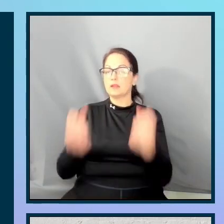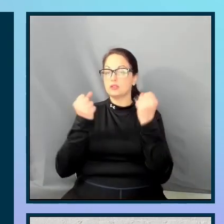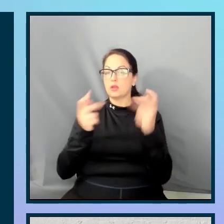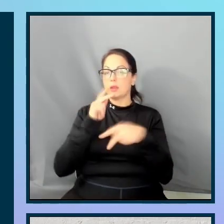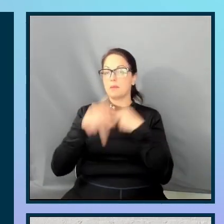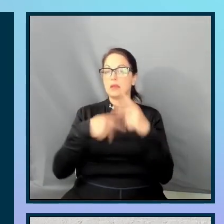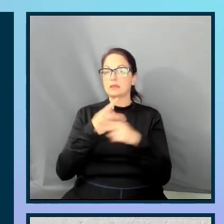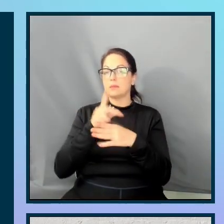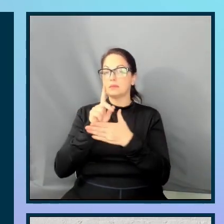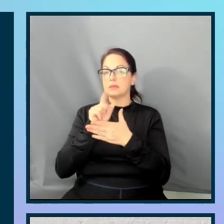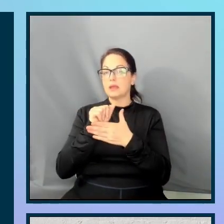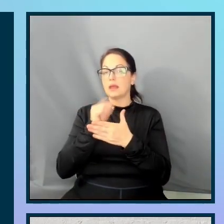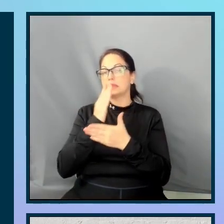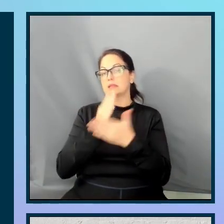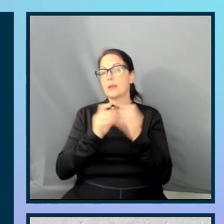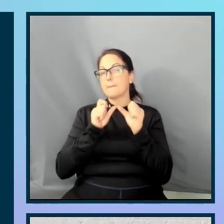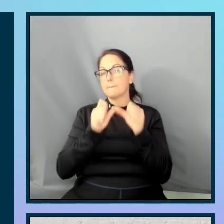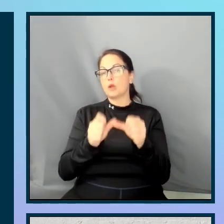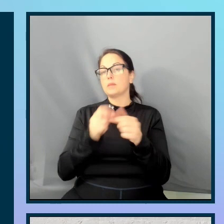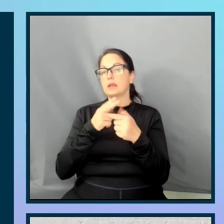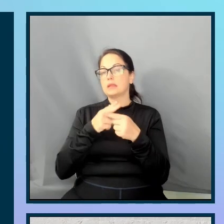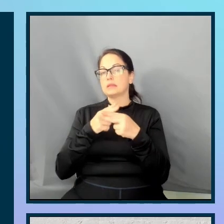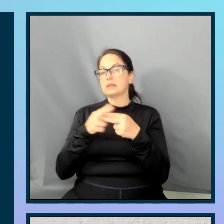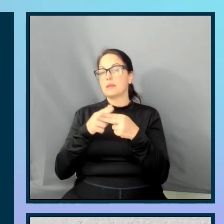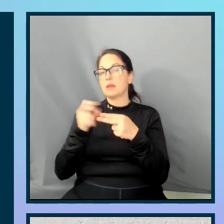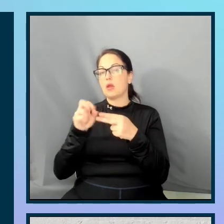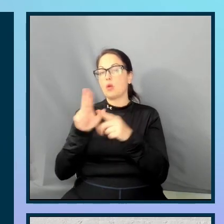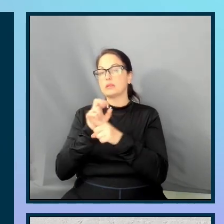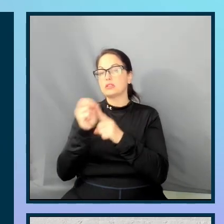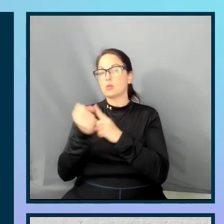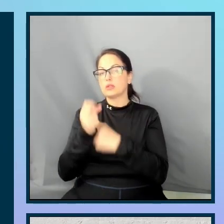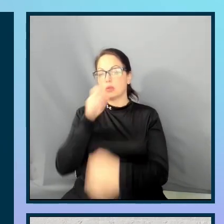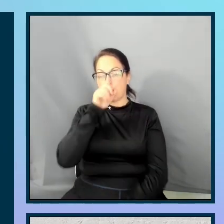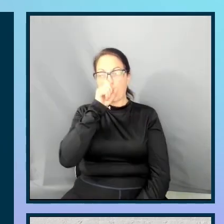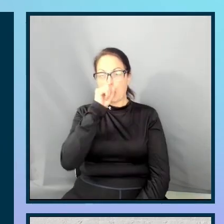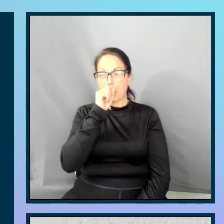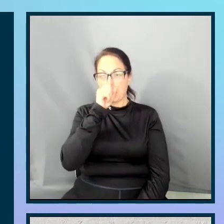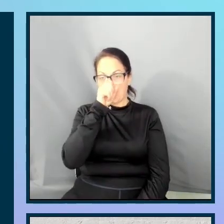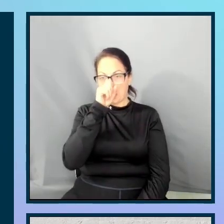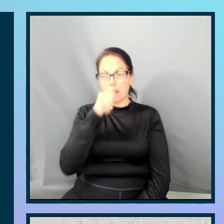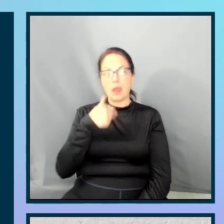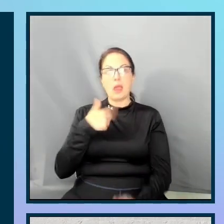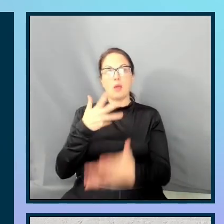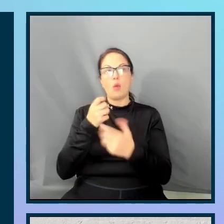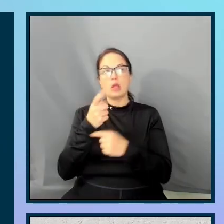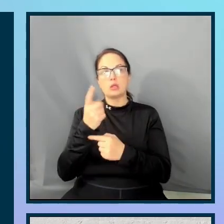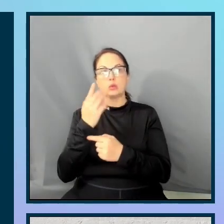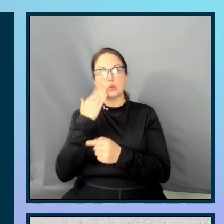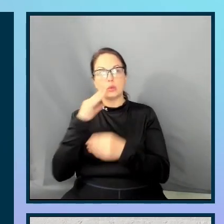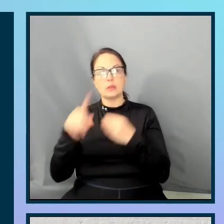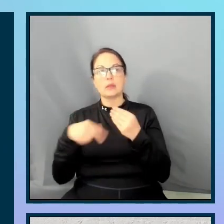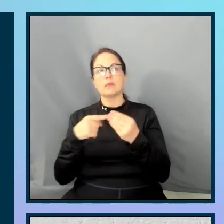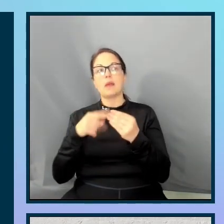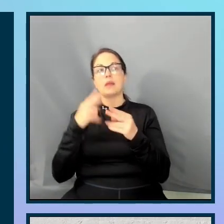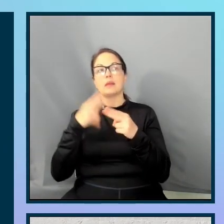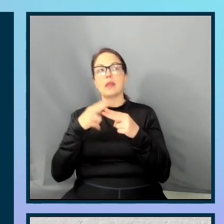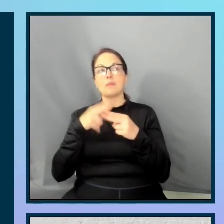Some can be permanent, temporary or situational. I'd like you to think of the name of a disability